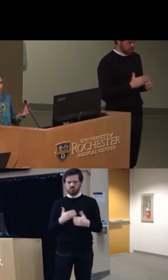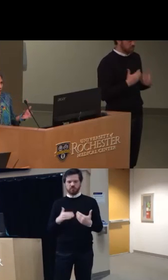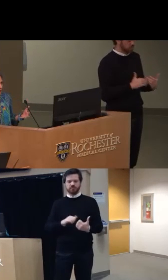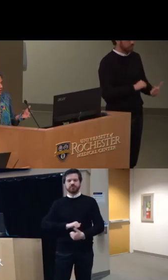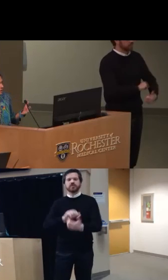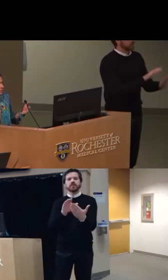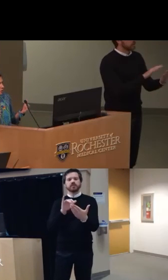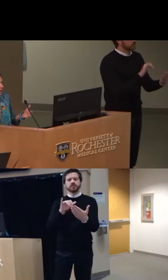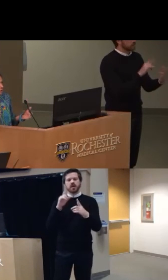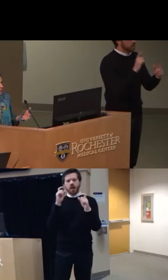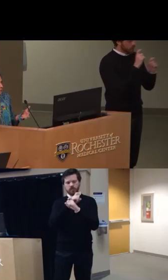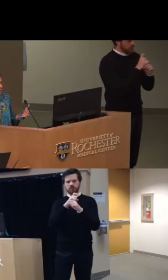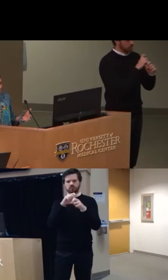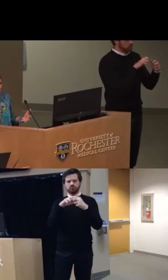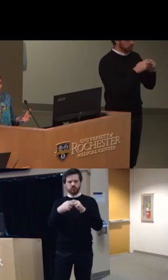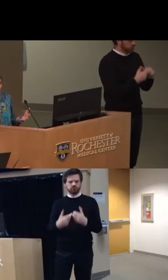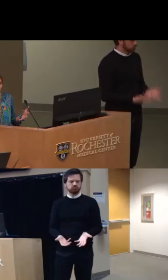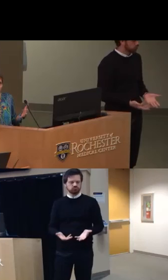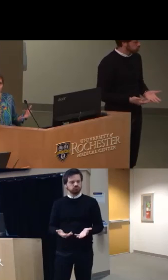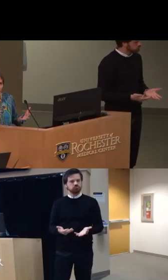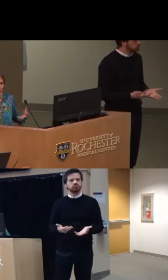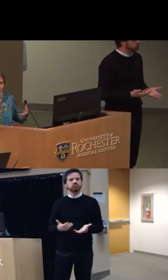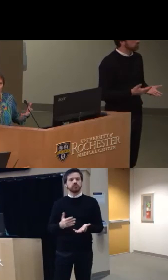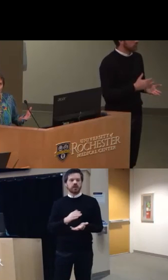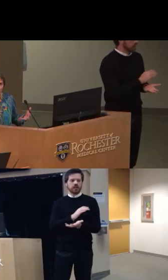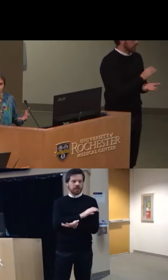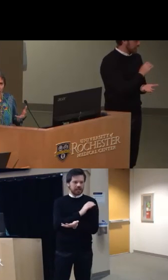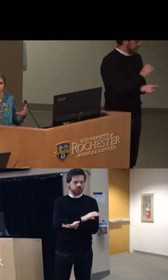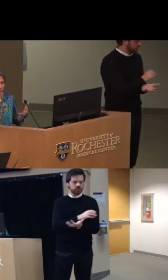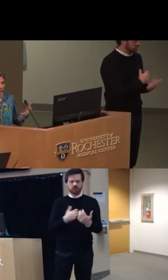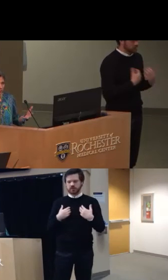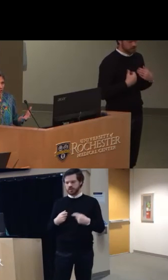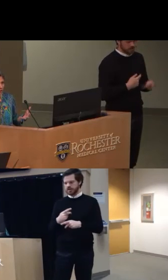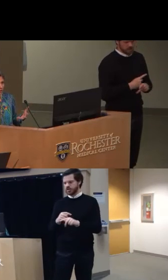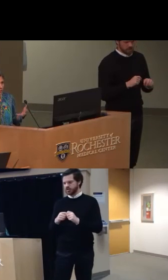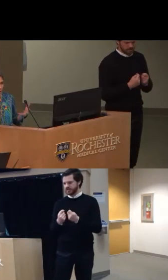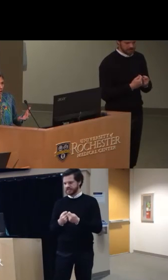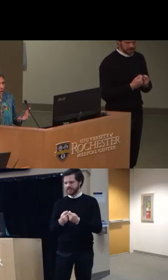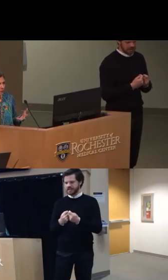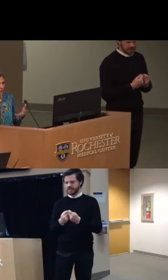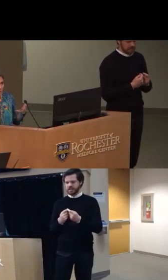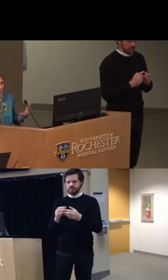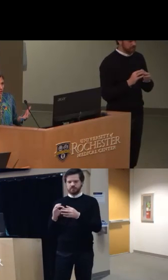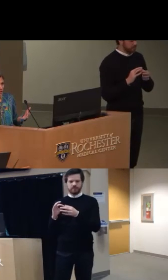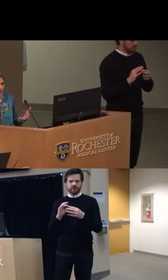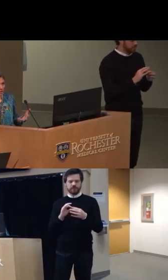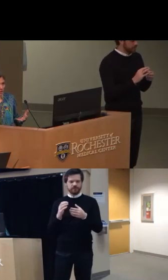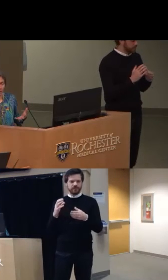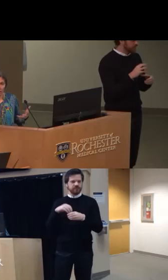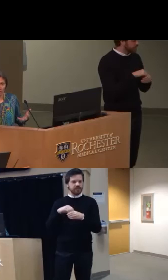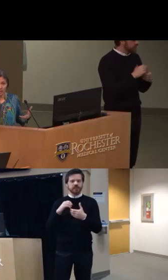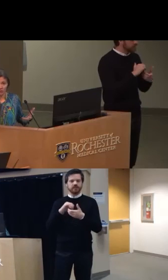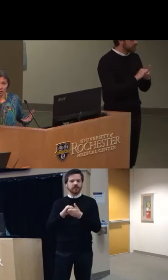complex problem of clinician Healthcare team affiliate burnout dep personalization loss of